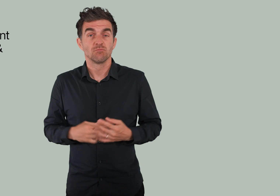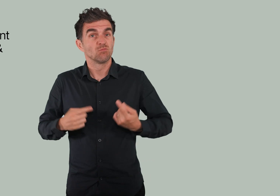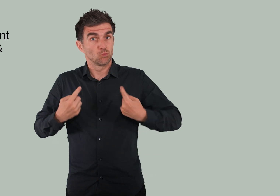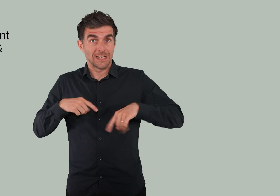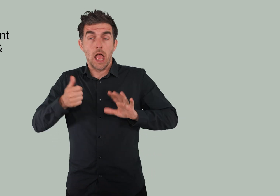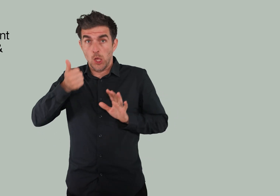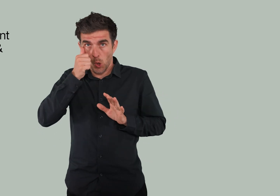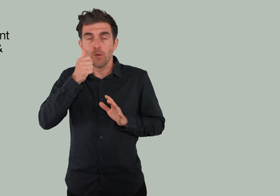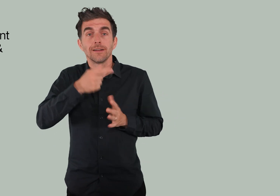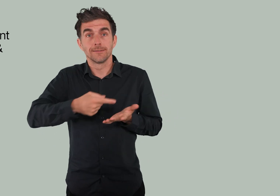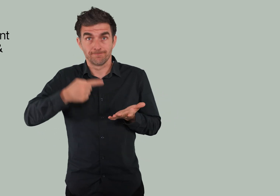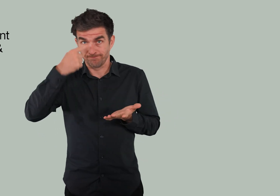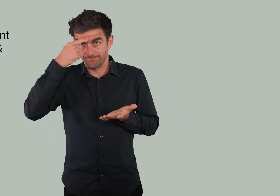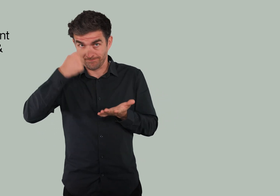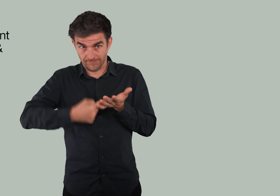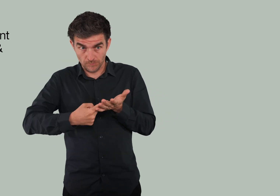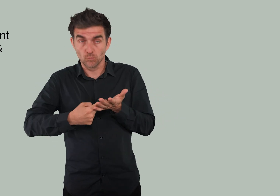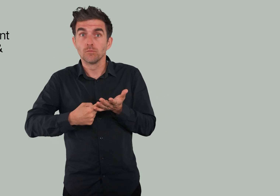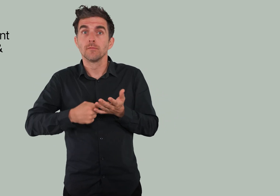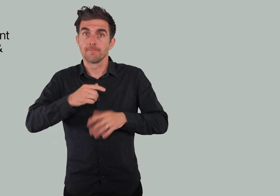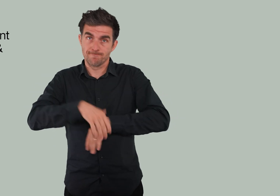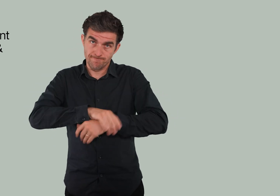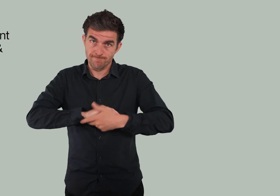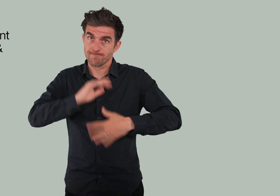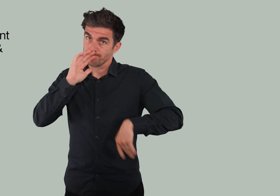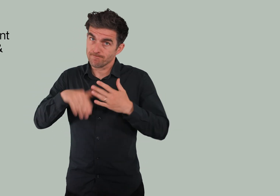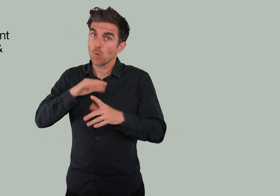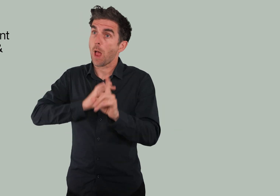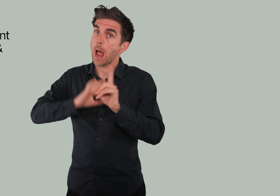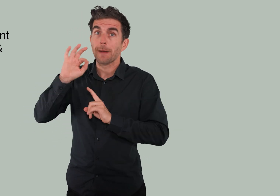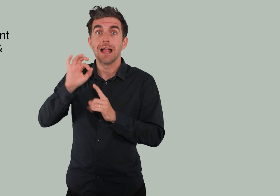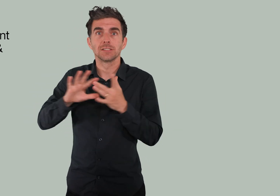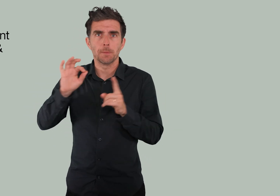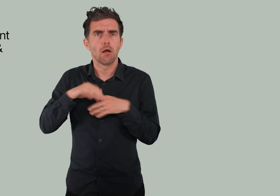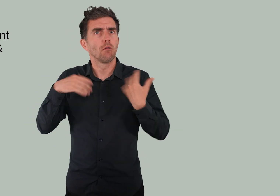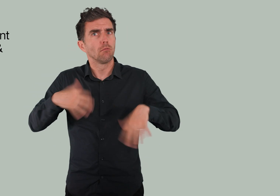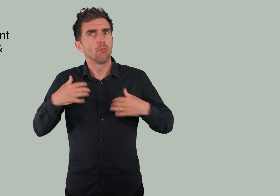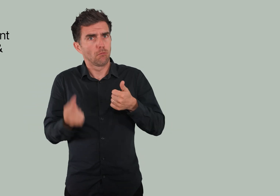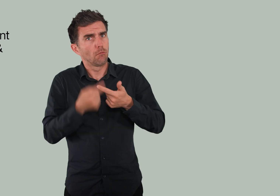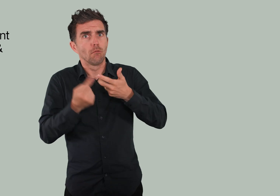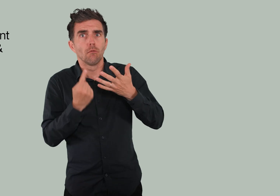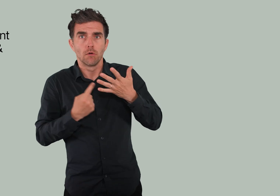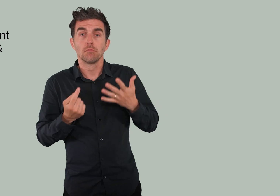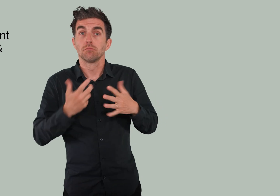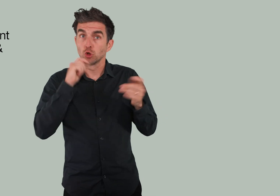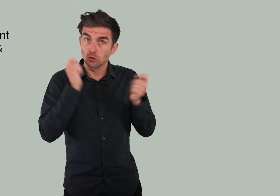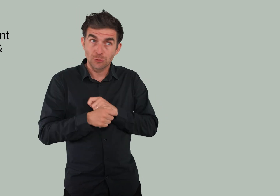6.21 We know that the decision to apply for PIP is often prompted by changes